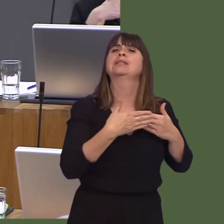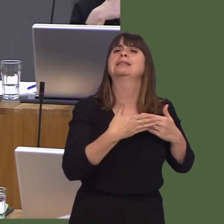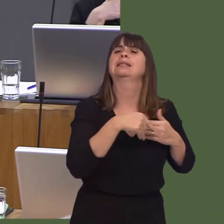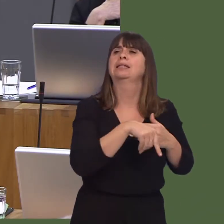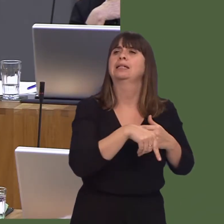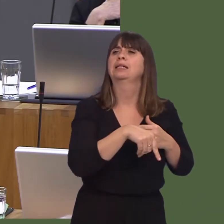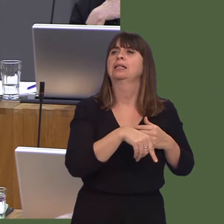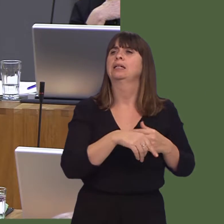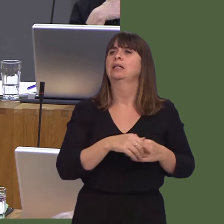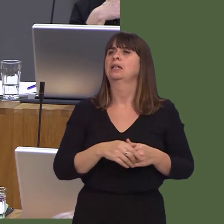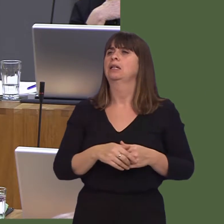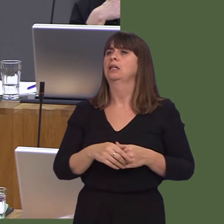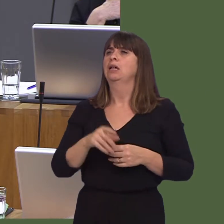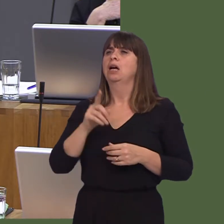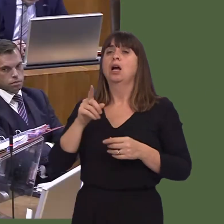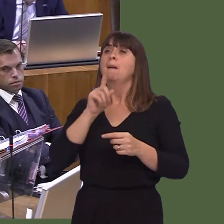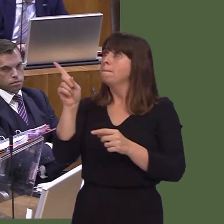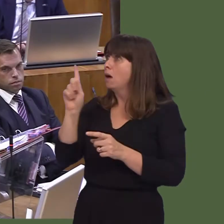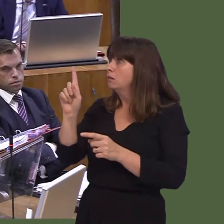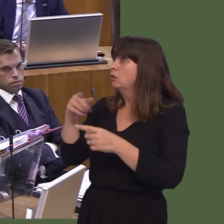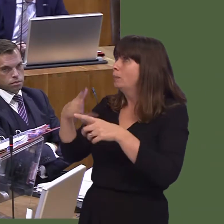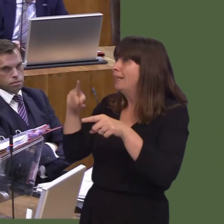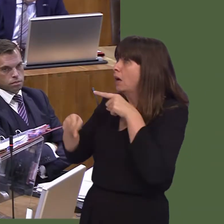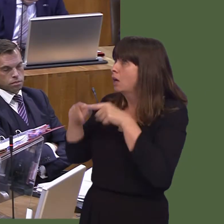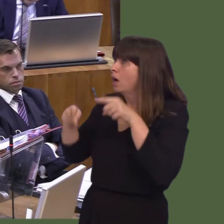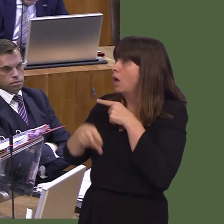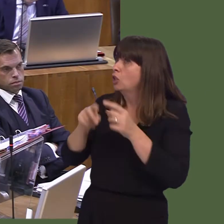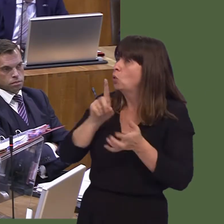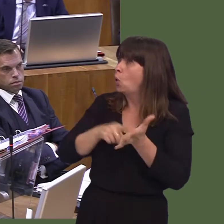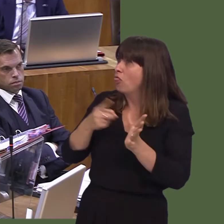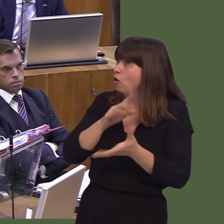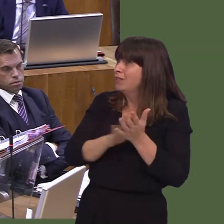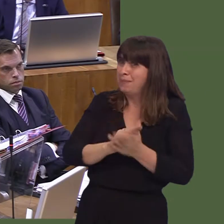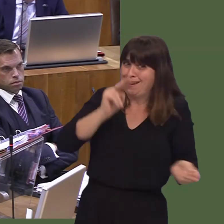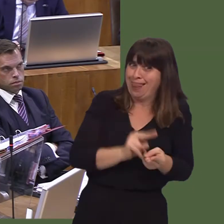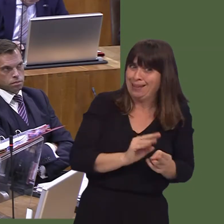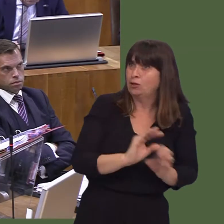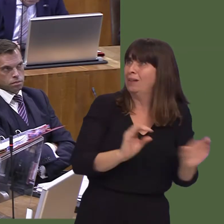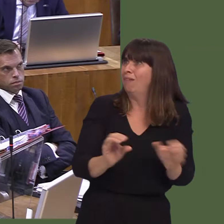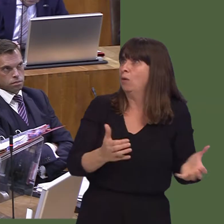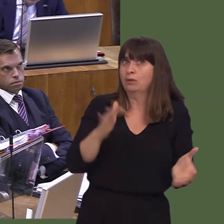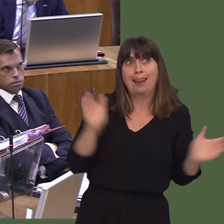Julie James AM: This was only ever a short-term measure, and the grant has since ceased to be being replaced by alternative arrangements.